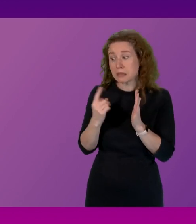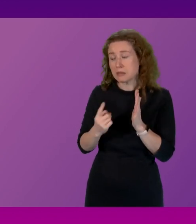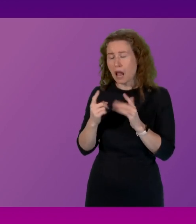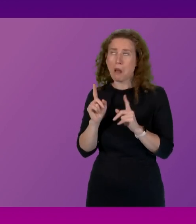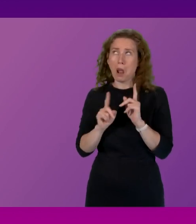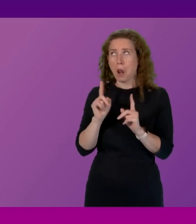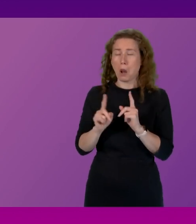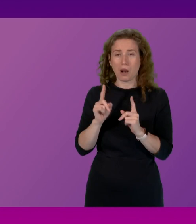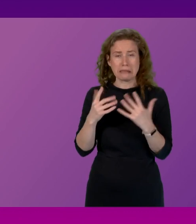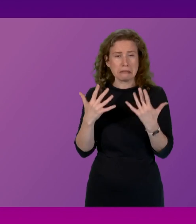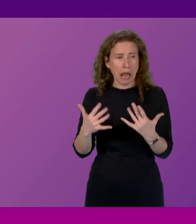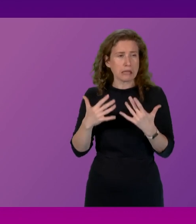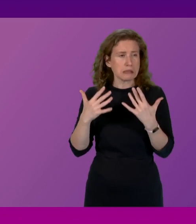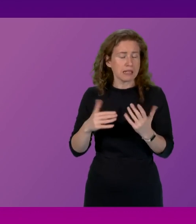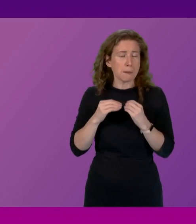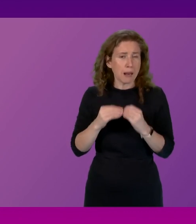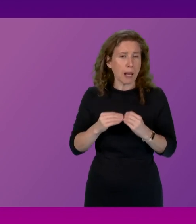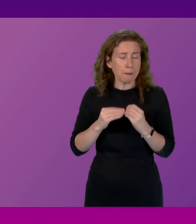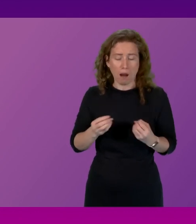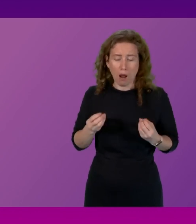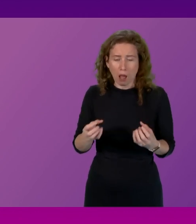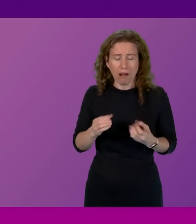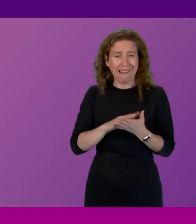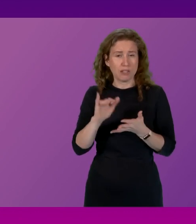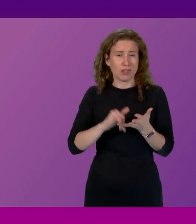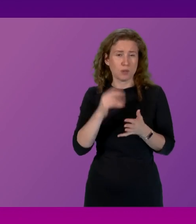over the tens of billions being squandered on the HS2 rail project?